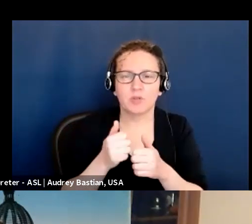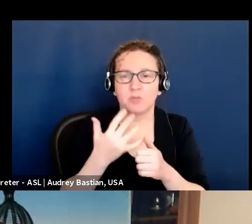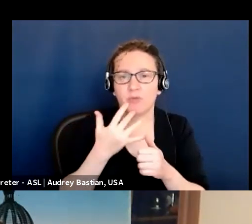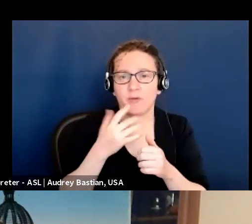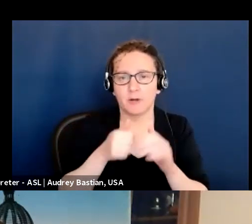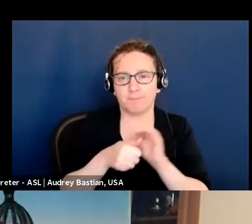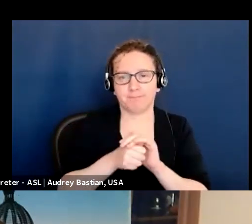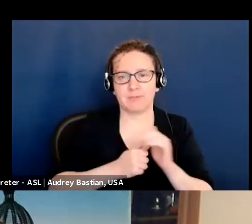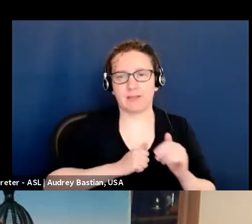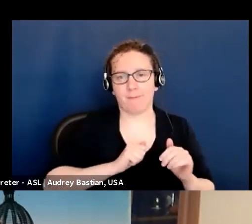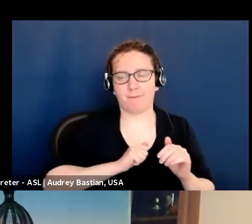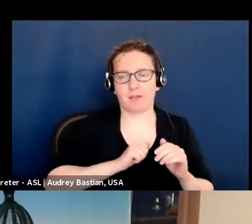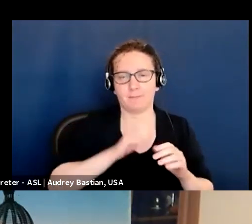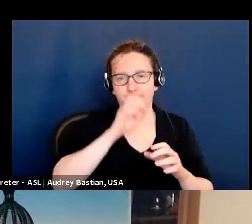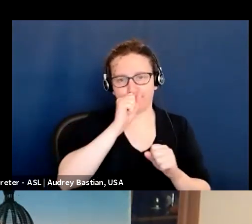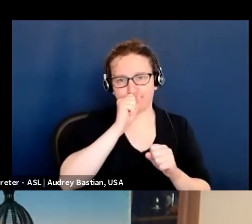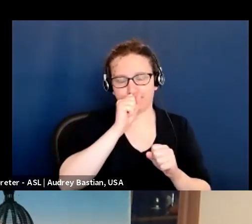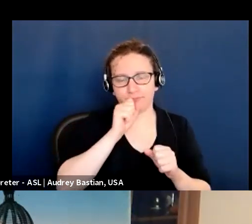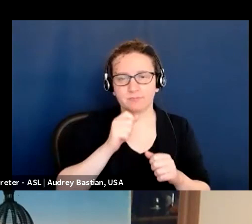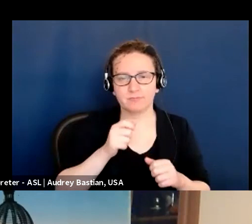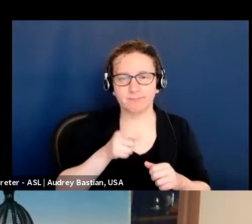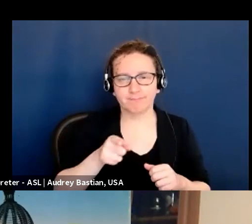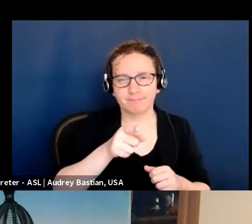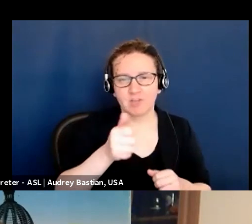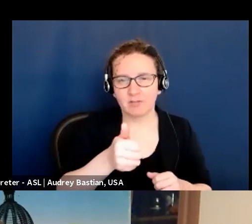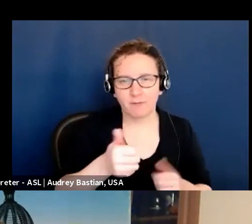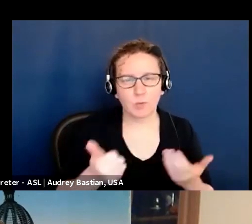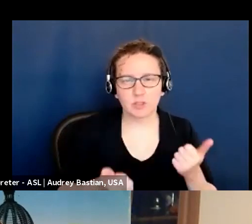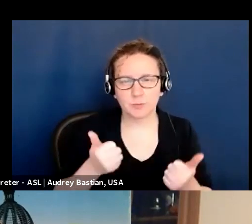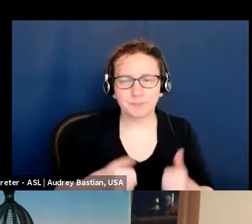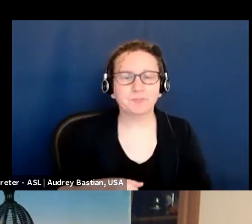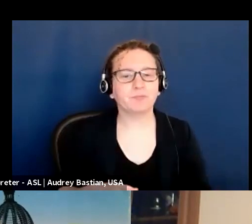to yourself and managed it on your own? >> SAMSARA COUNTS: So my disability is